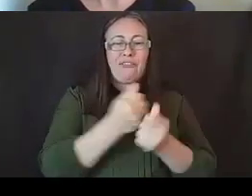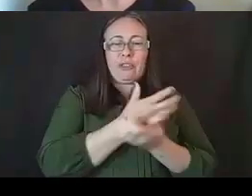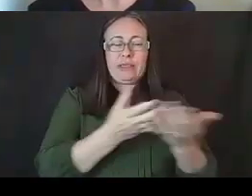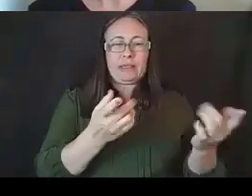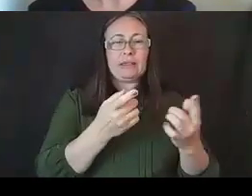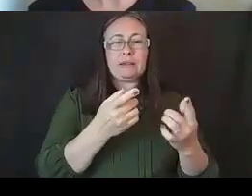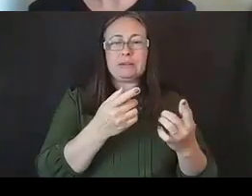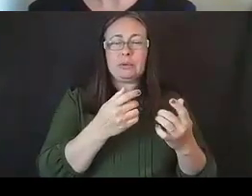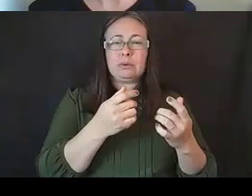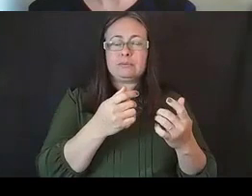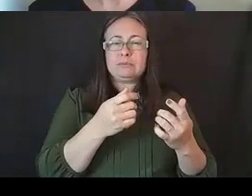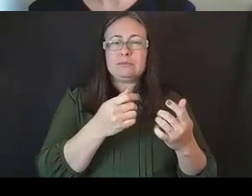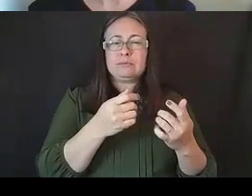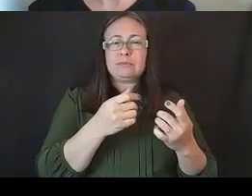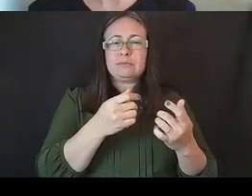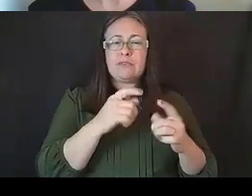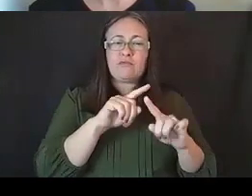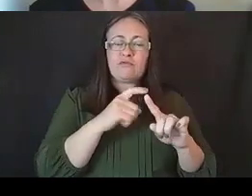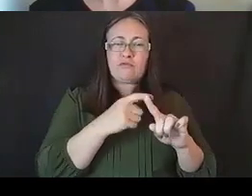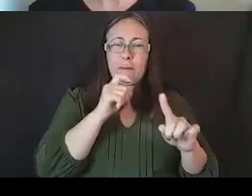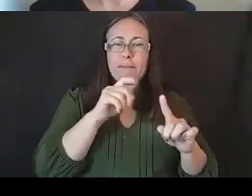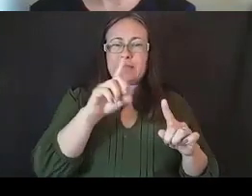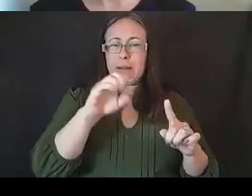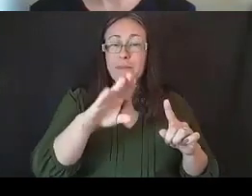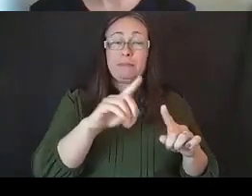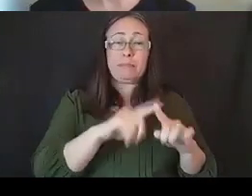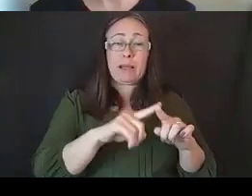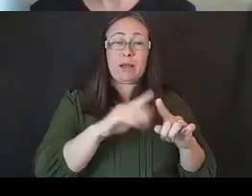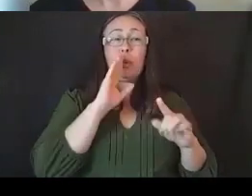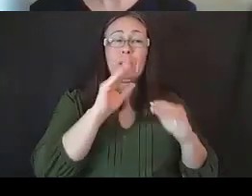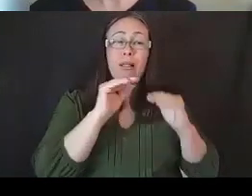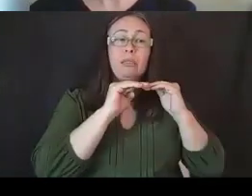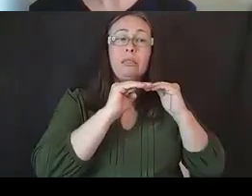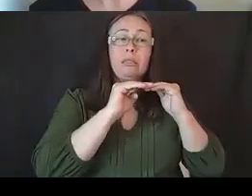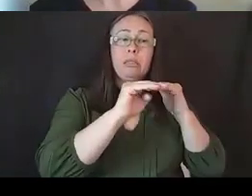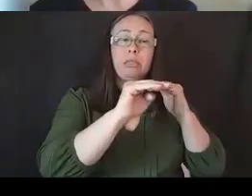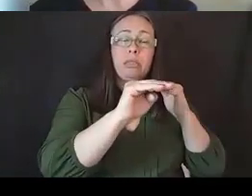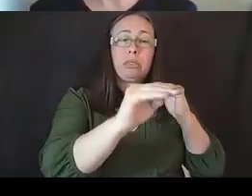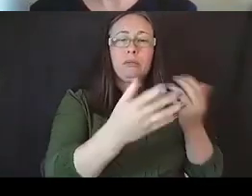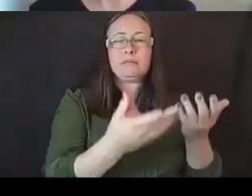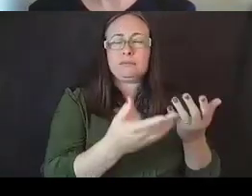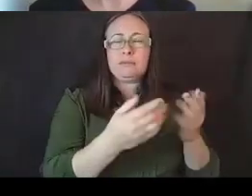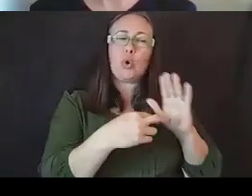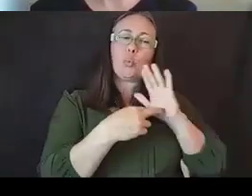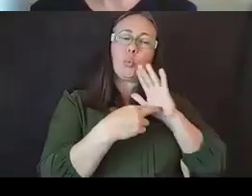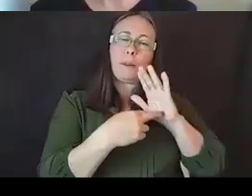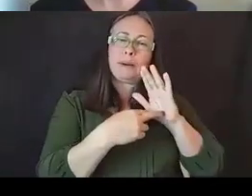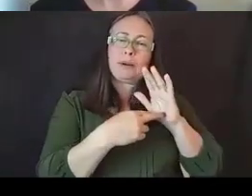but the data will stay stale compared to RePORTER. It represents a point in time snapshot.